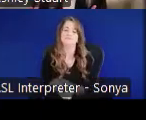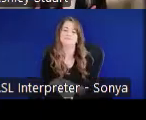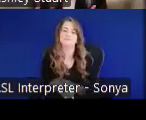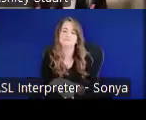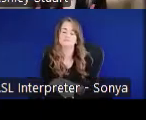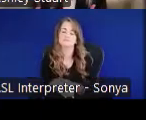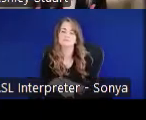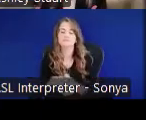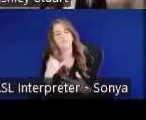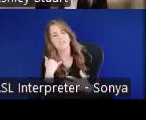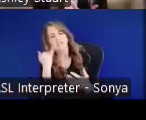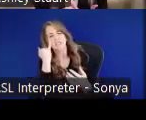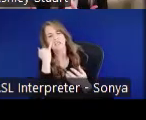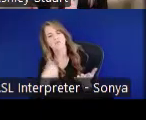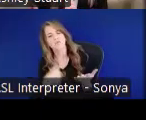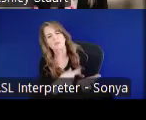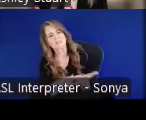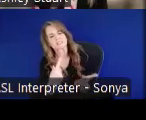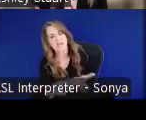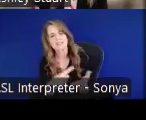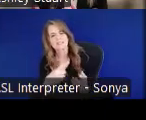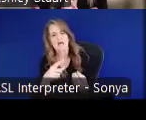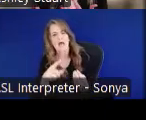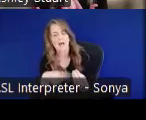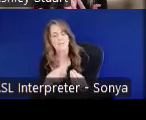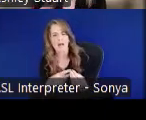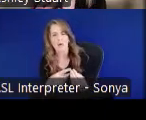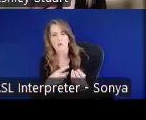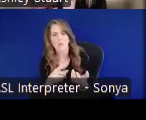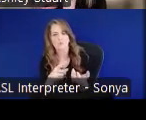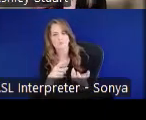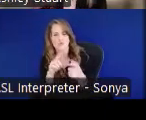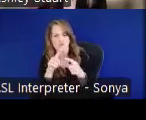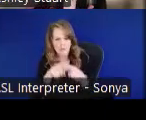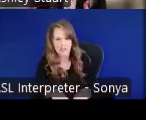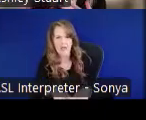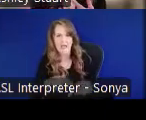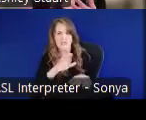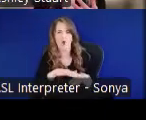needing to rely a lot on the emotions and the behaviors of